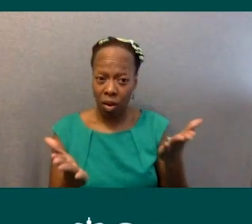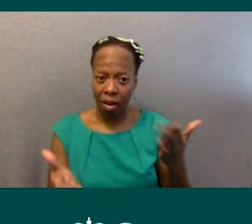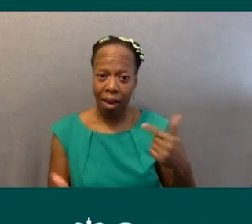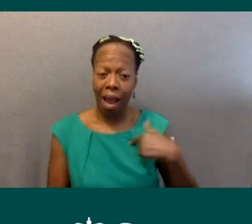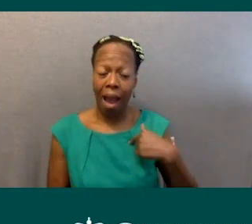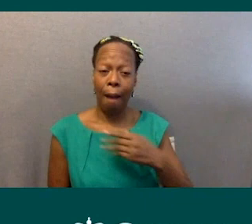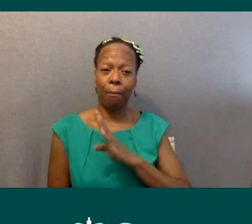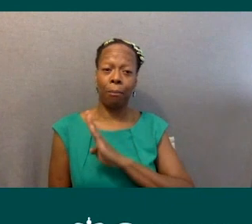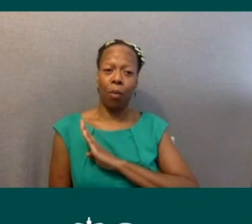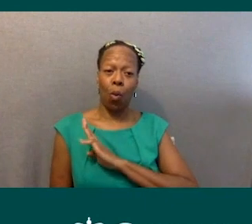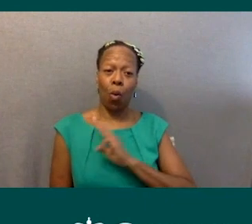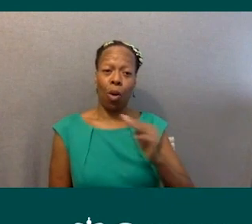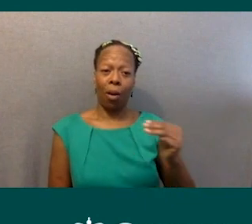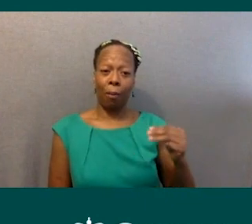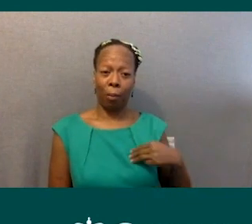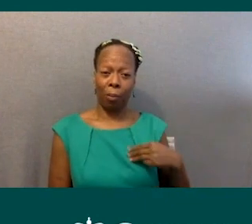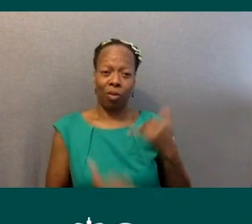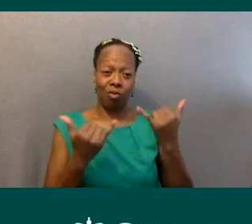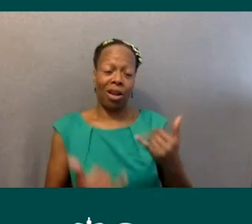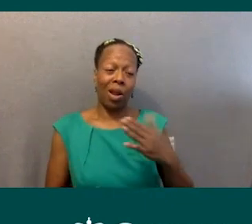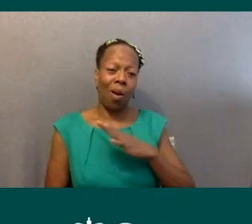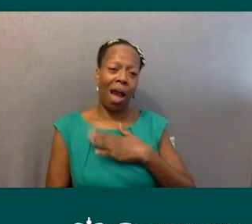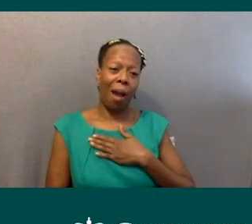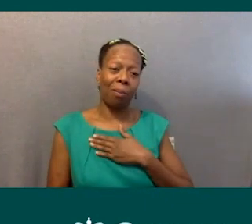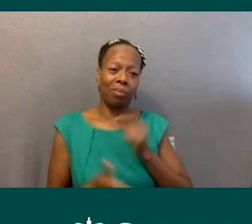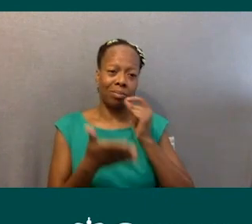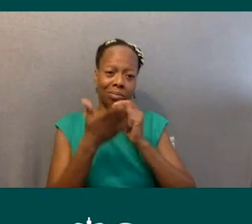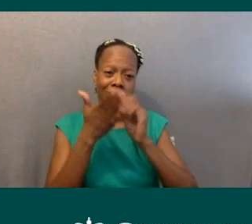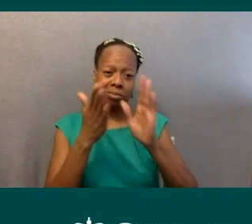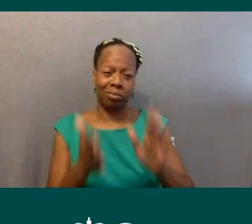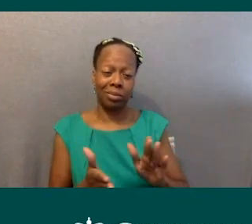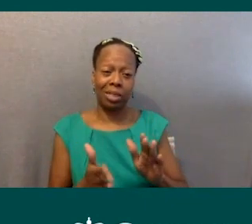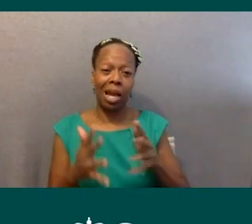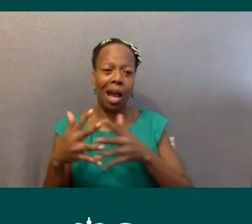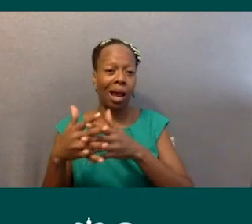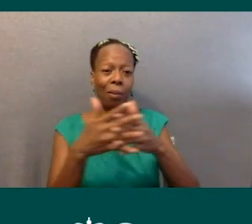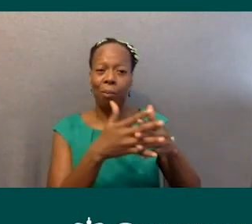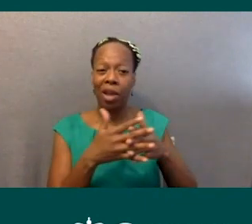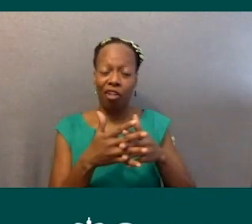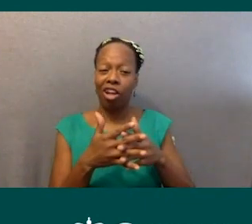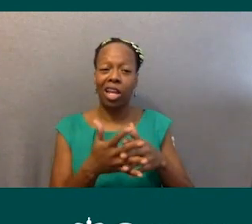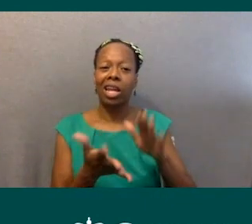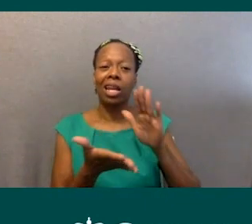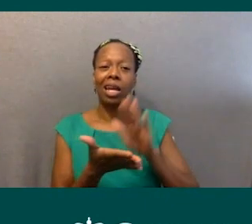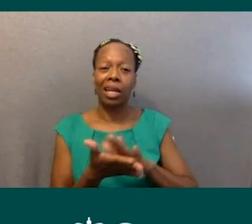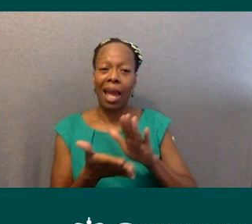I'm currently the secretary of the American Academy of Cerebral Palsy in Developmental Medicine.